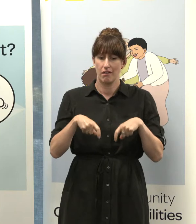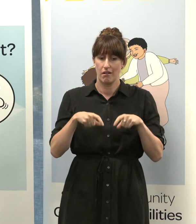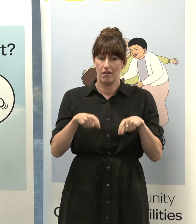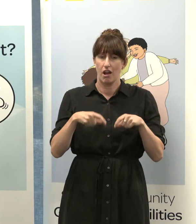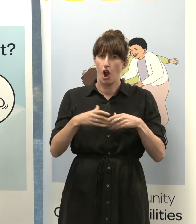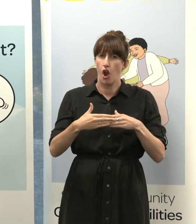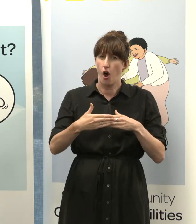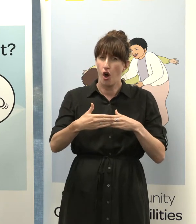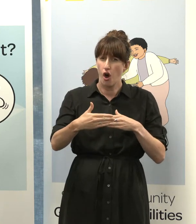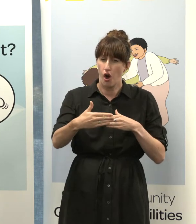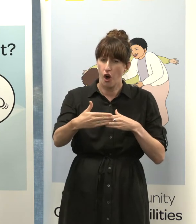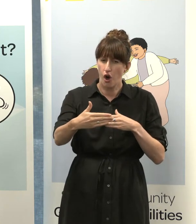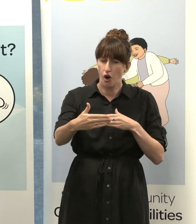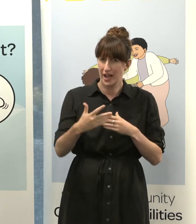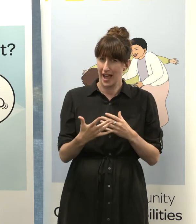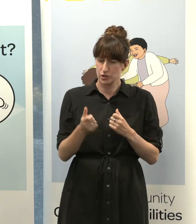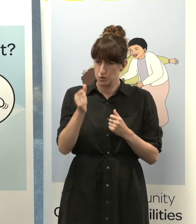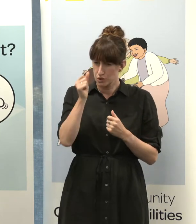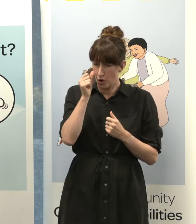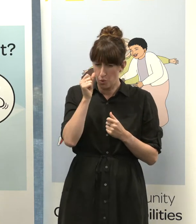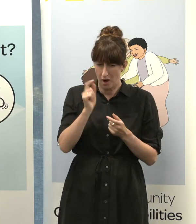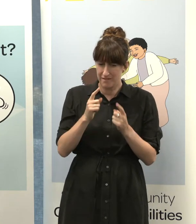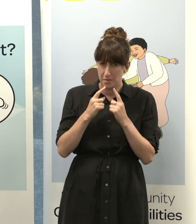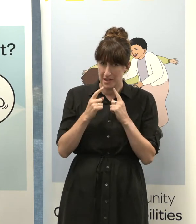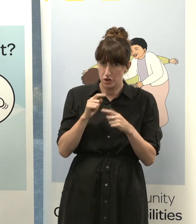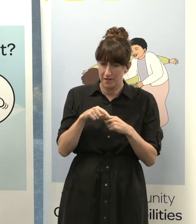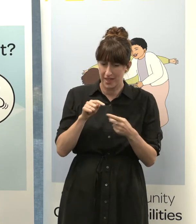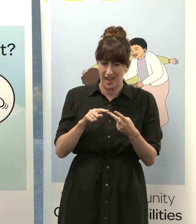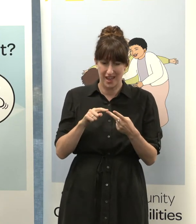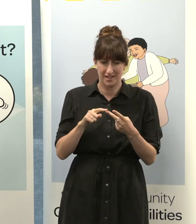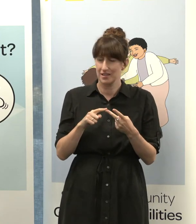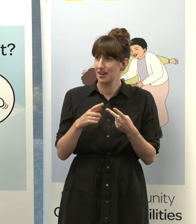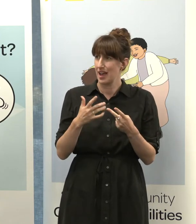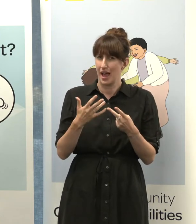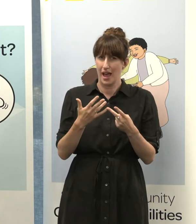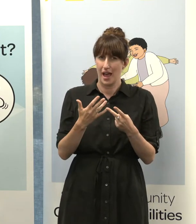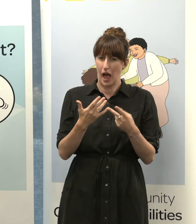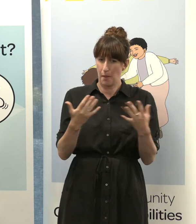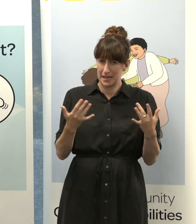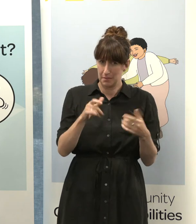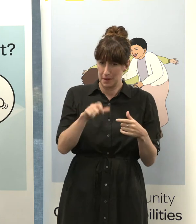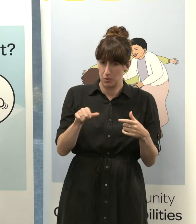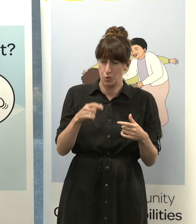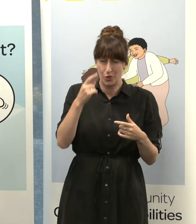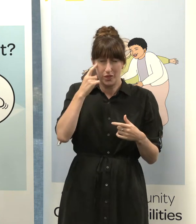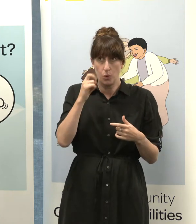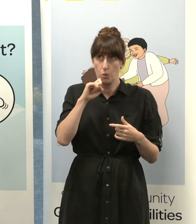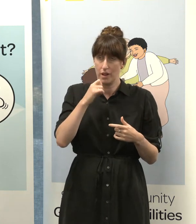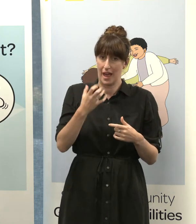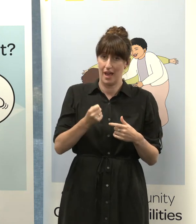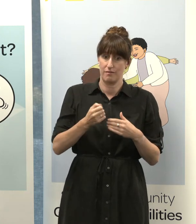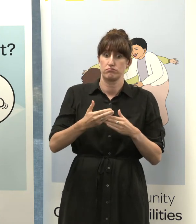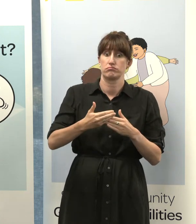In terms of long-COVID, how much of a problem do you envisage it to be and what percentage of people who get